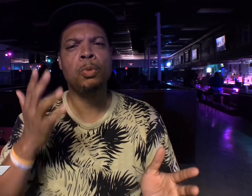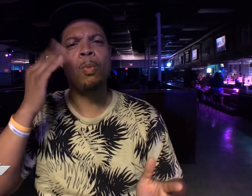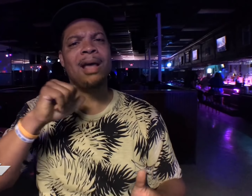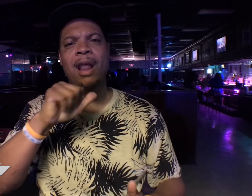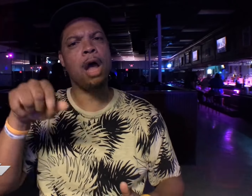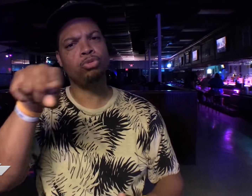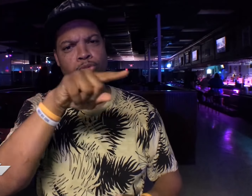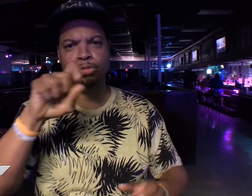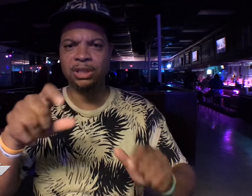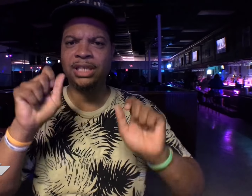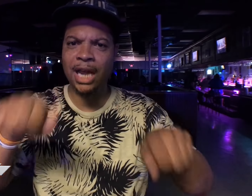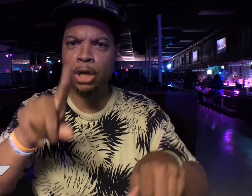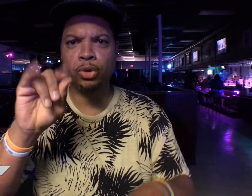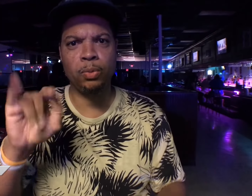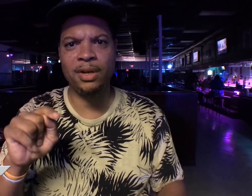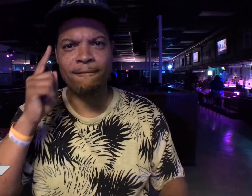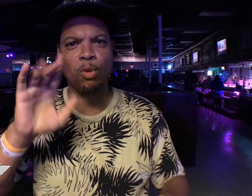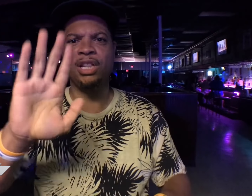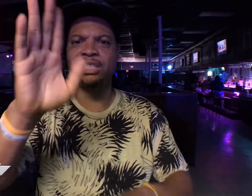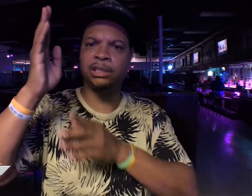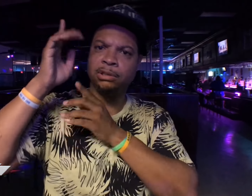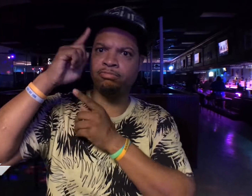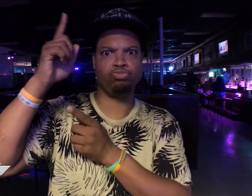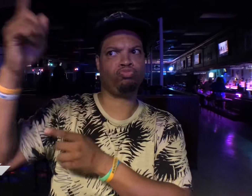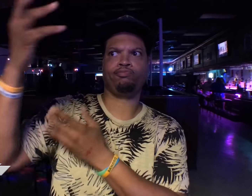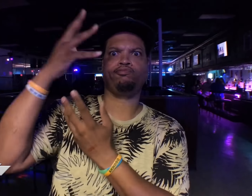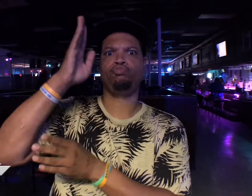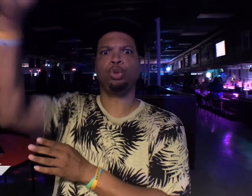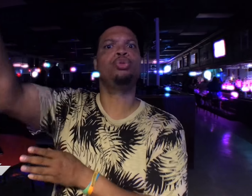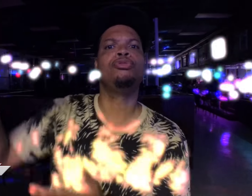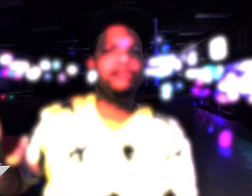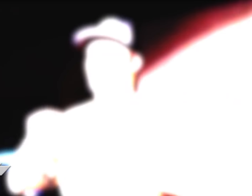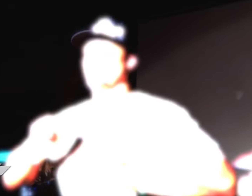So if you have the talent, why not do it for the future?